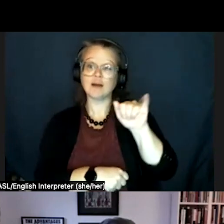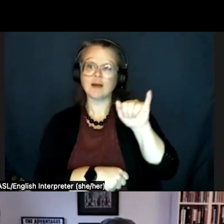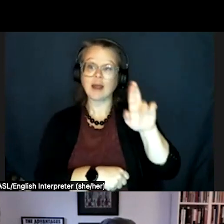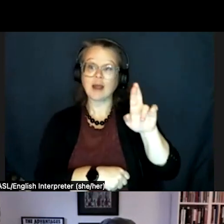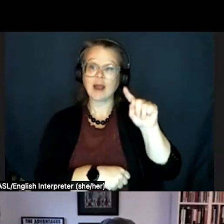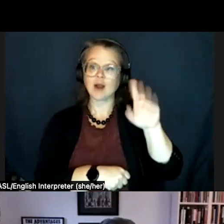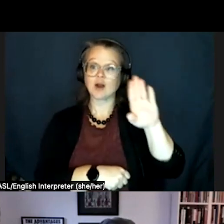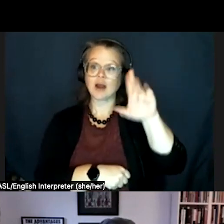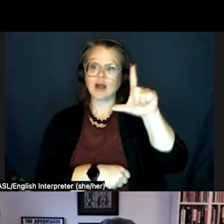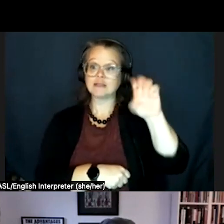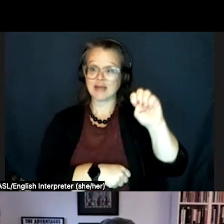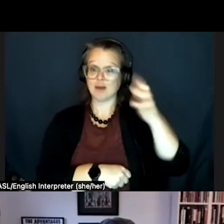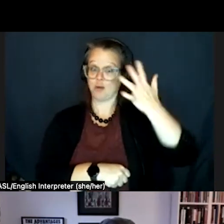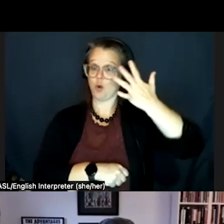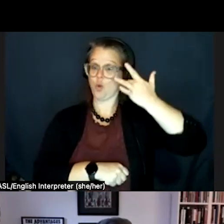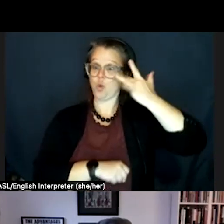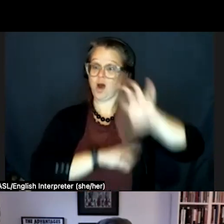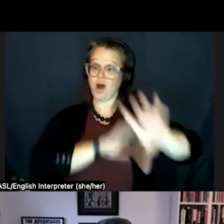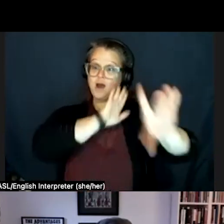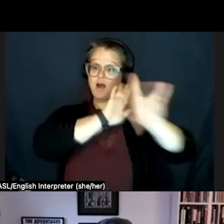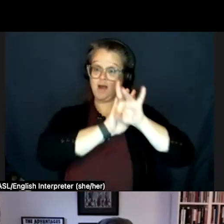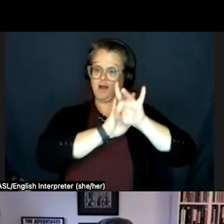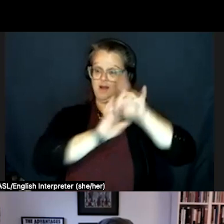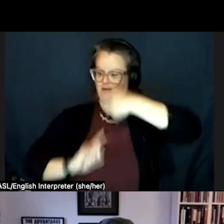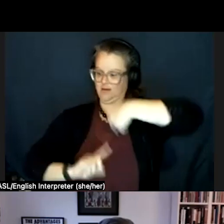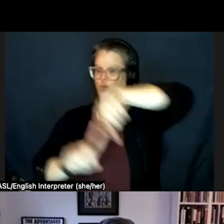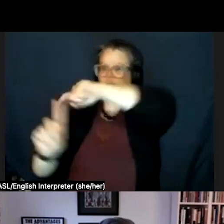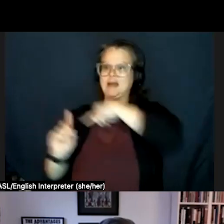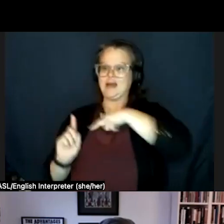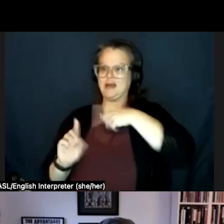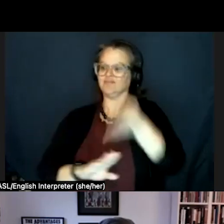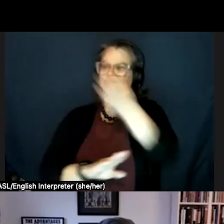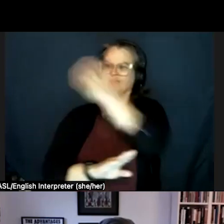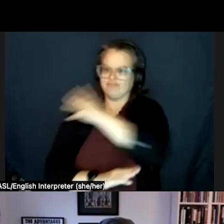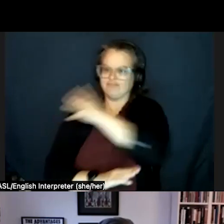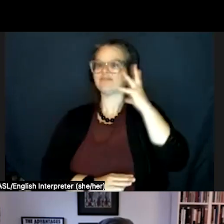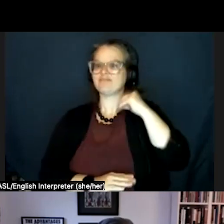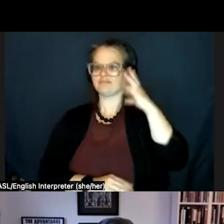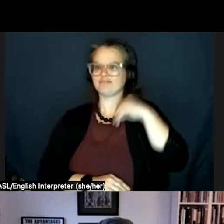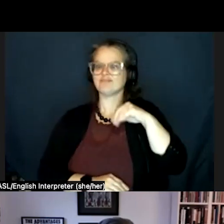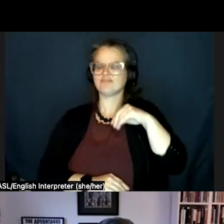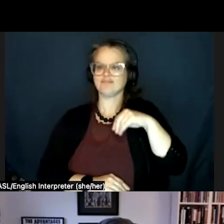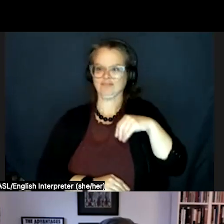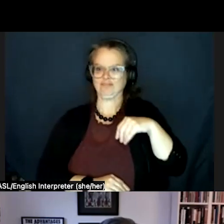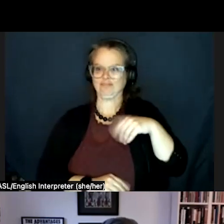So it's very much a work in progress for us. But give you a really quick tour of the type of stuff